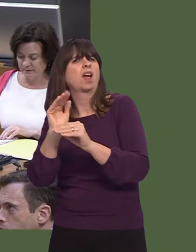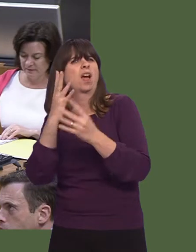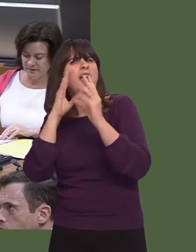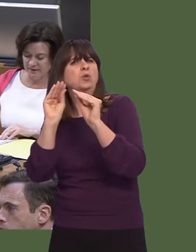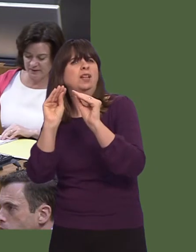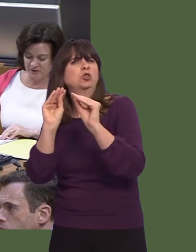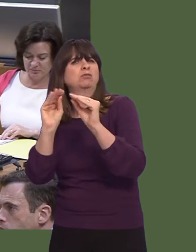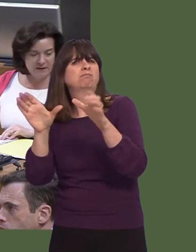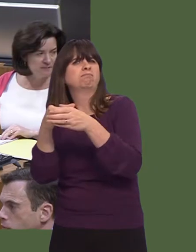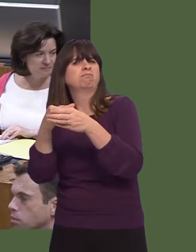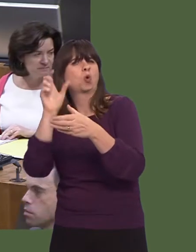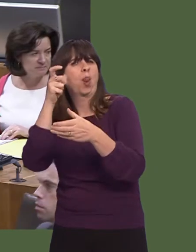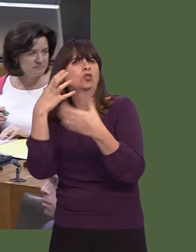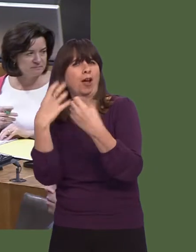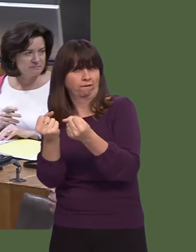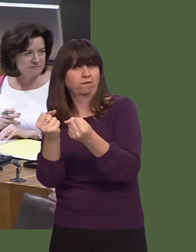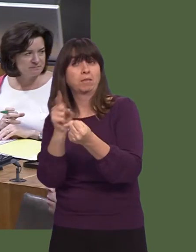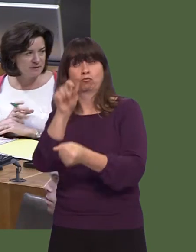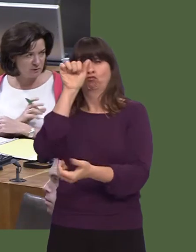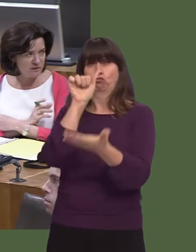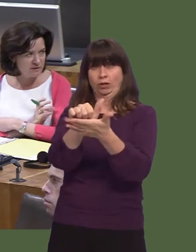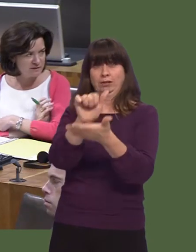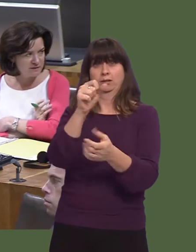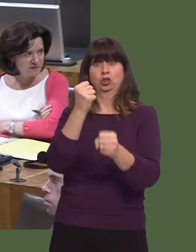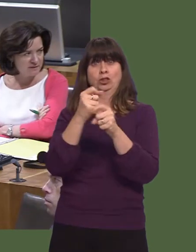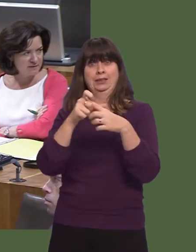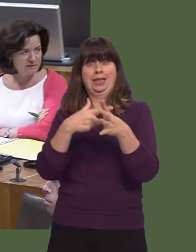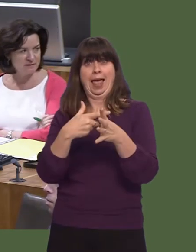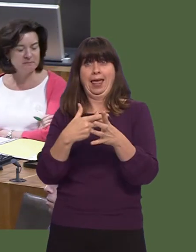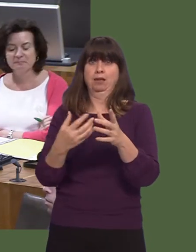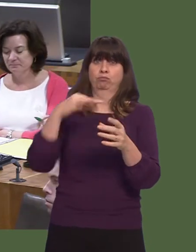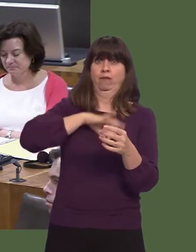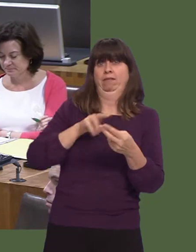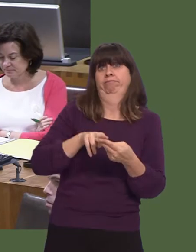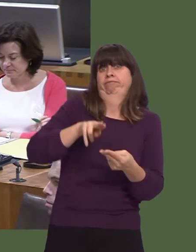He's right to say that the way to drive GVA up is through investment in skills. We know